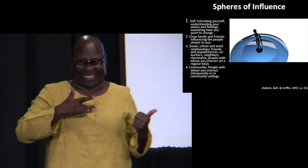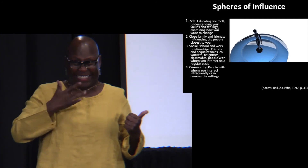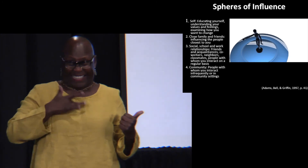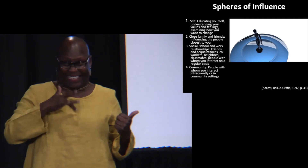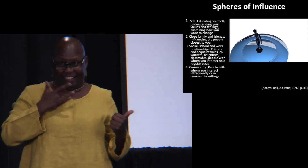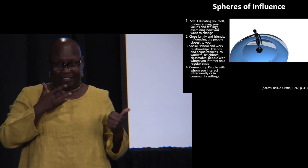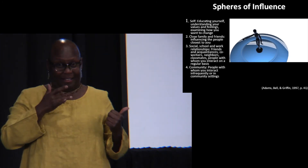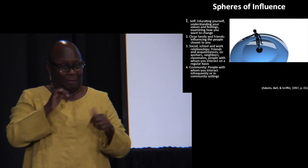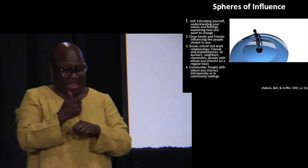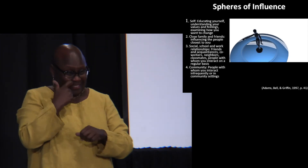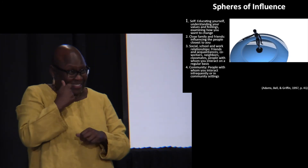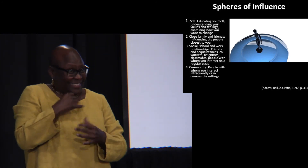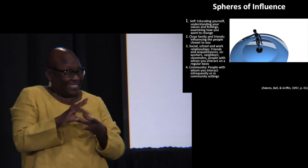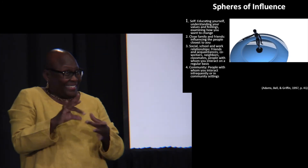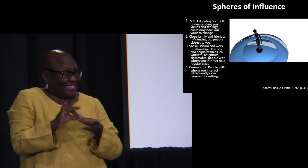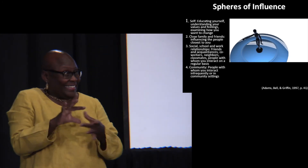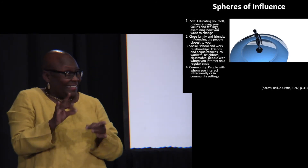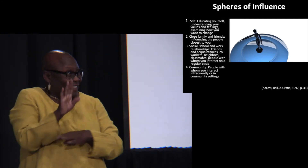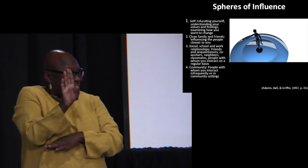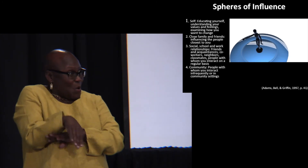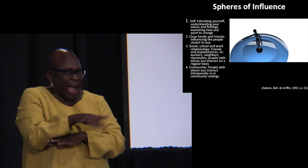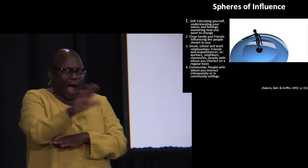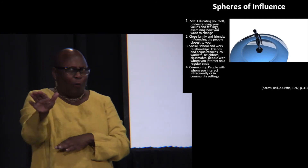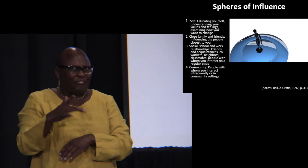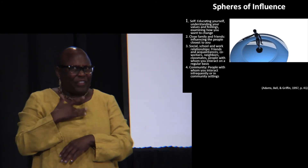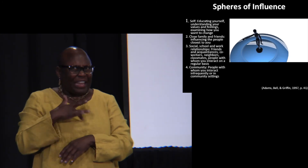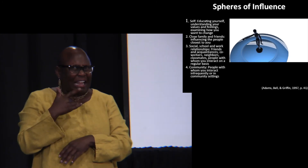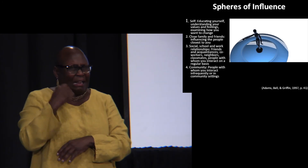The same process happened to me. I had to look at my own history